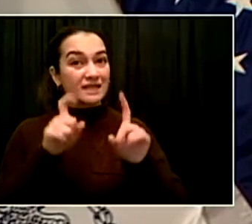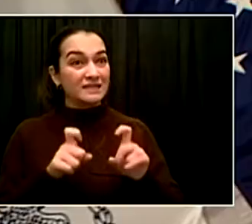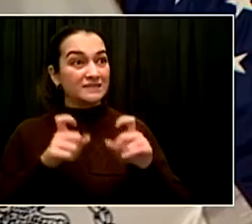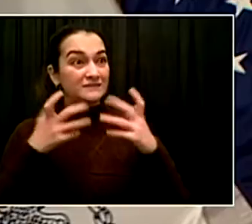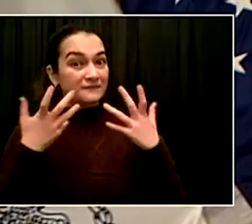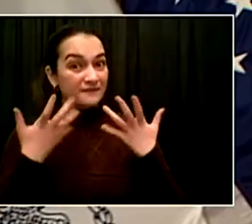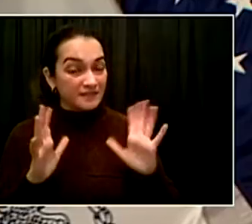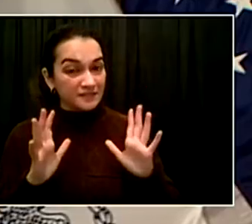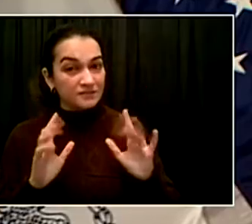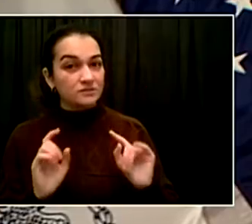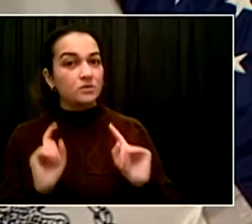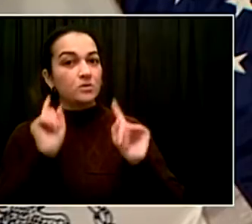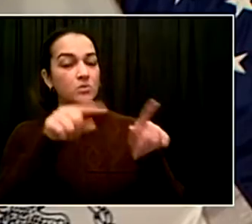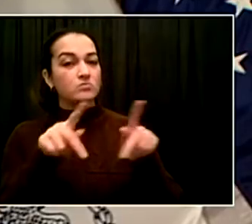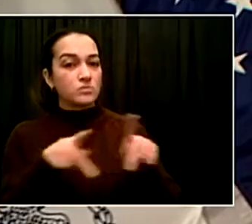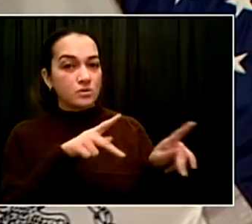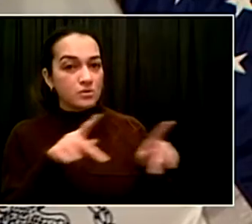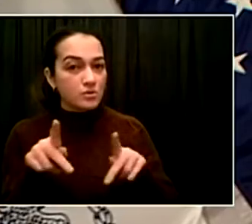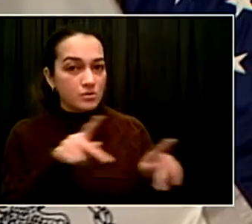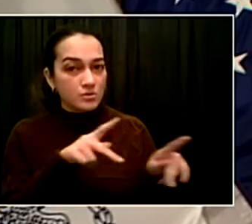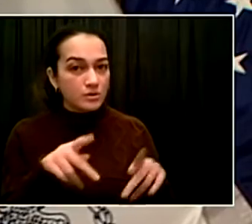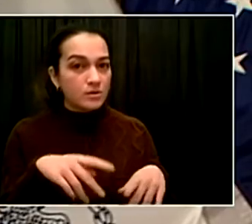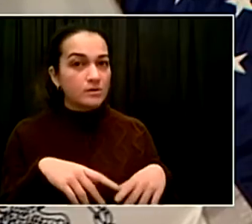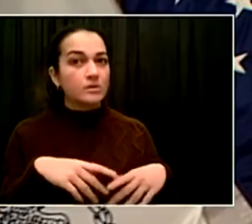TEST BEFOREHAND? SHOULD THEY ONLY HANG OUT WITH